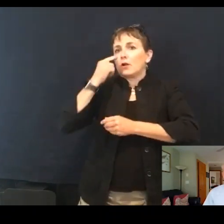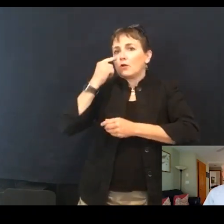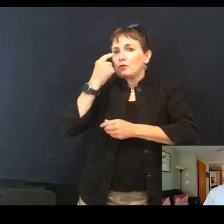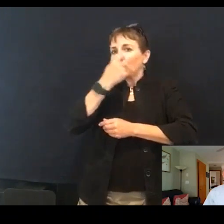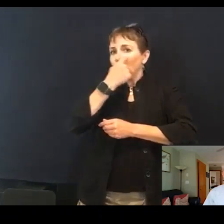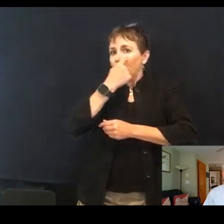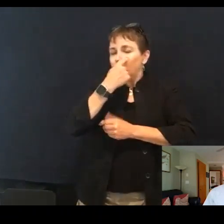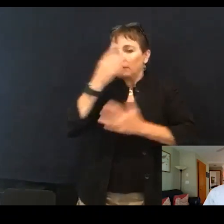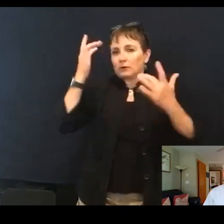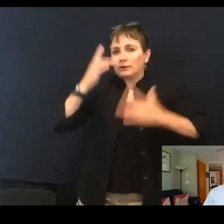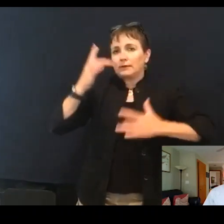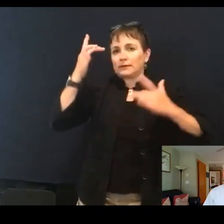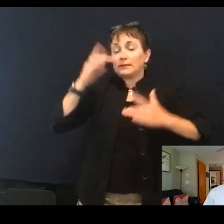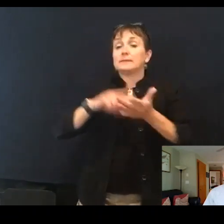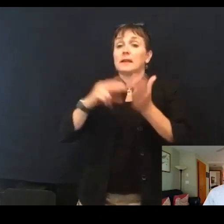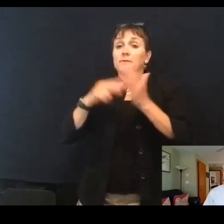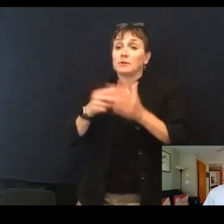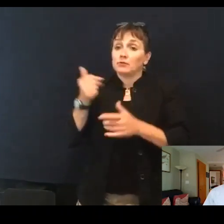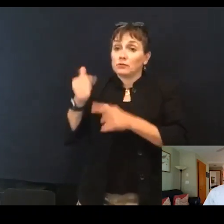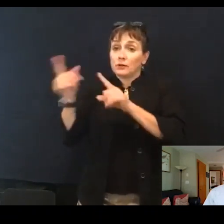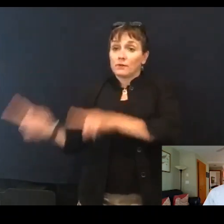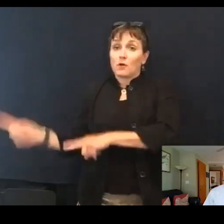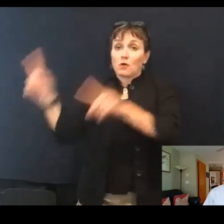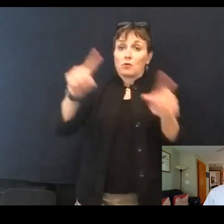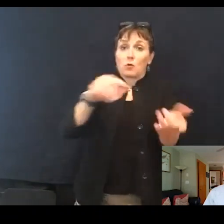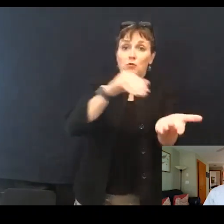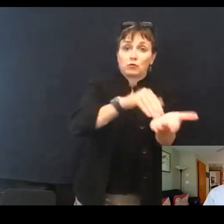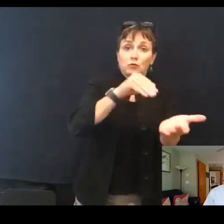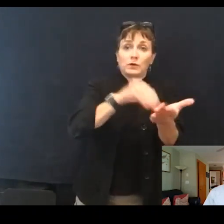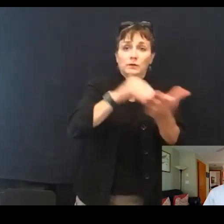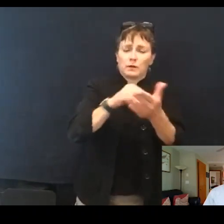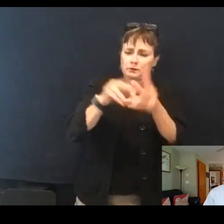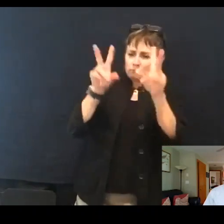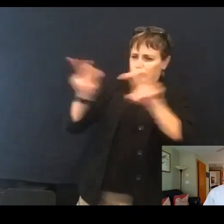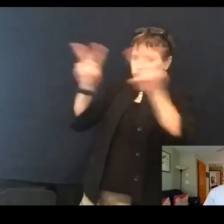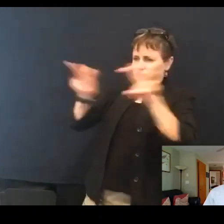That means you need to go and see a clinician. And they need to be able to say, we